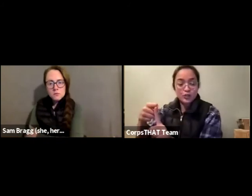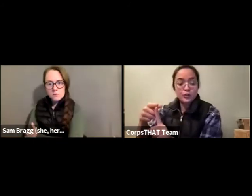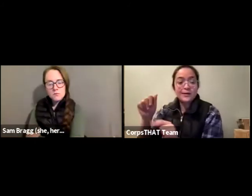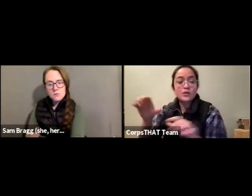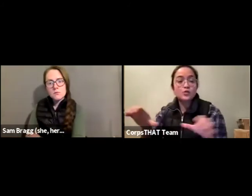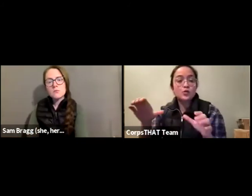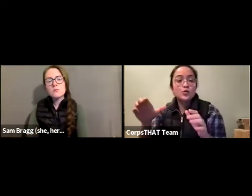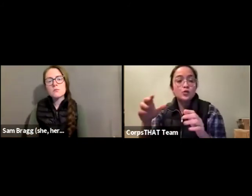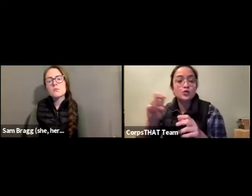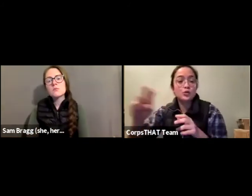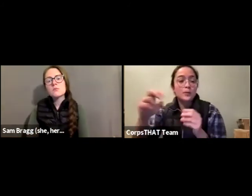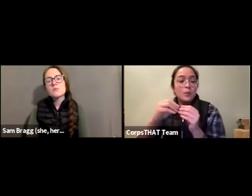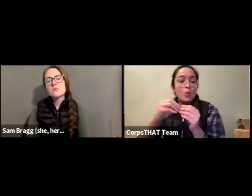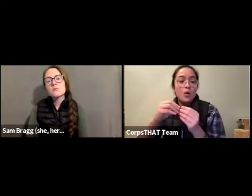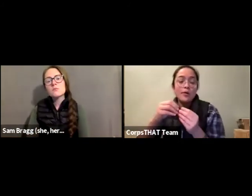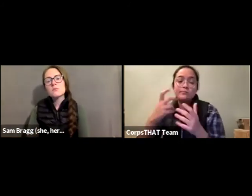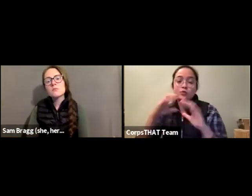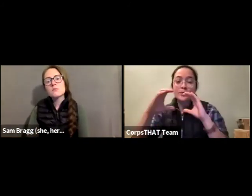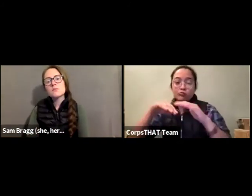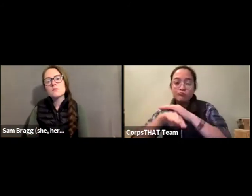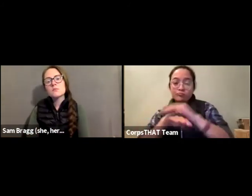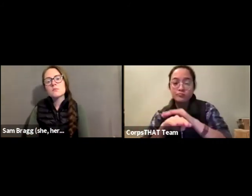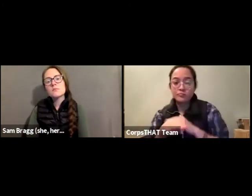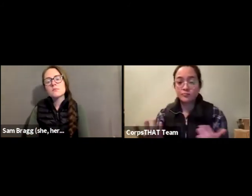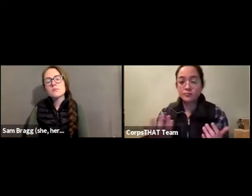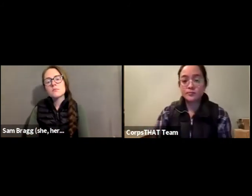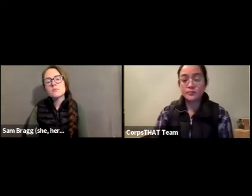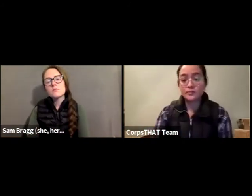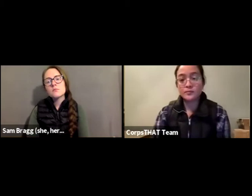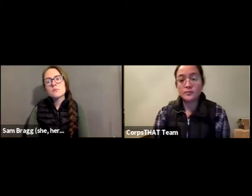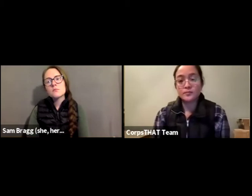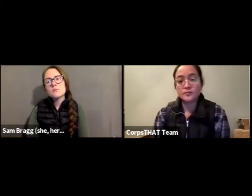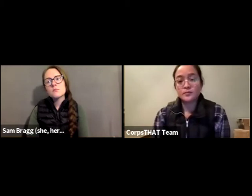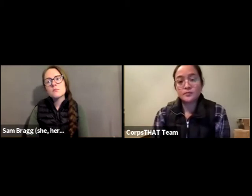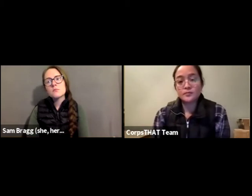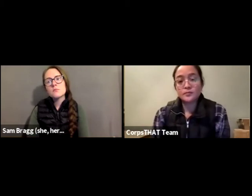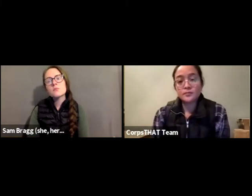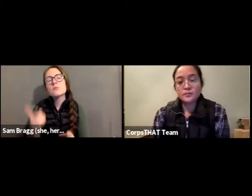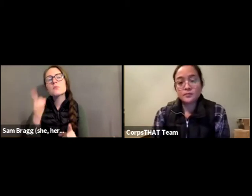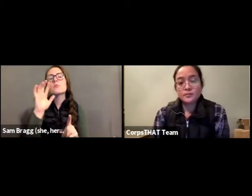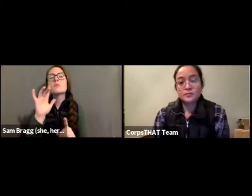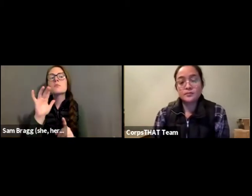did the leader are they able to do anything to provide a more smooth communication access on